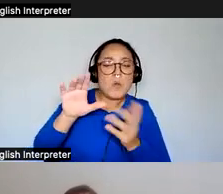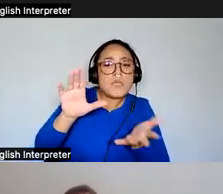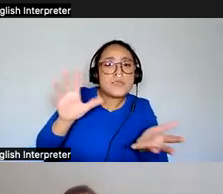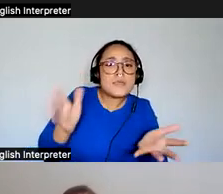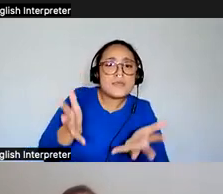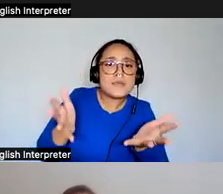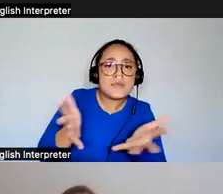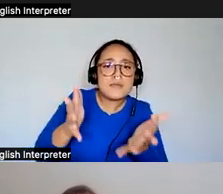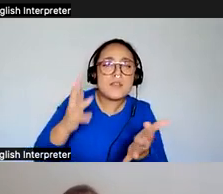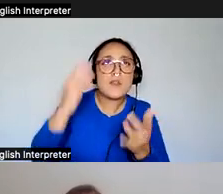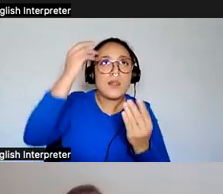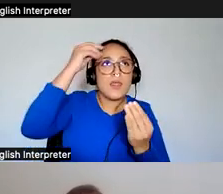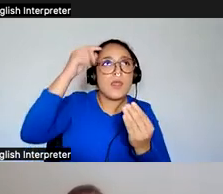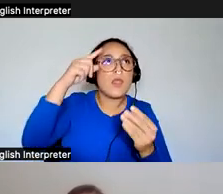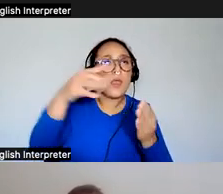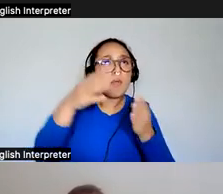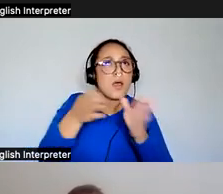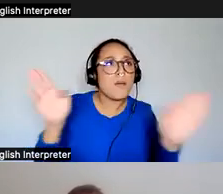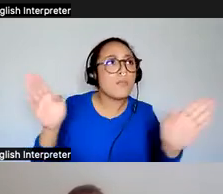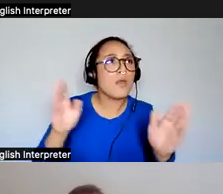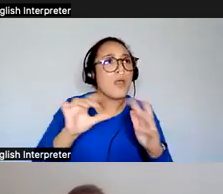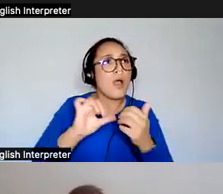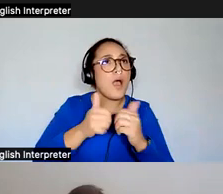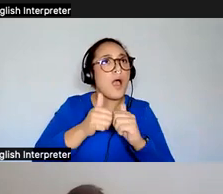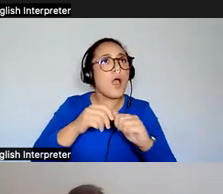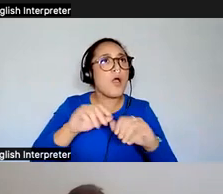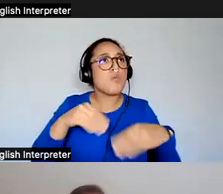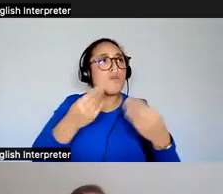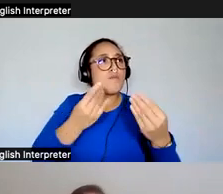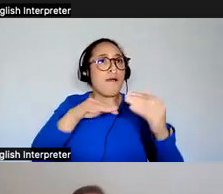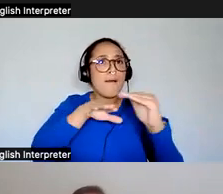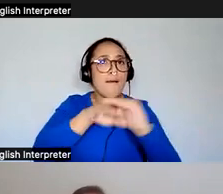to provide it as much as possible when you can.